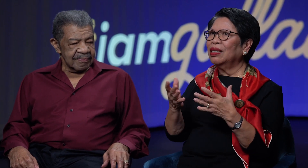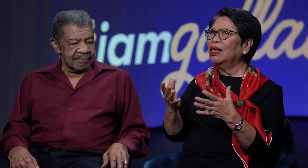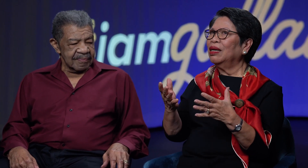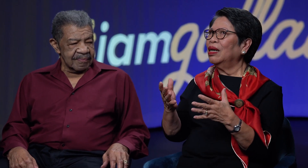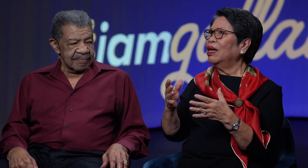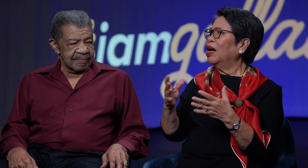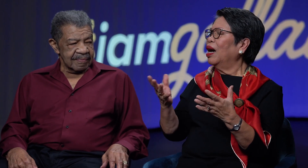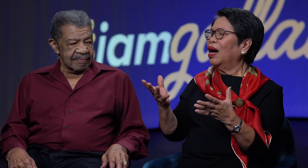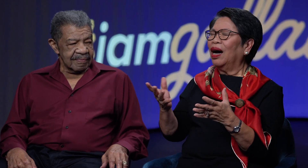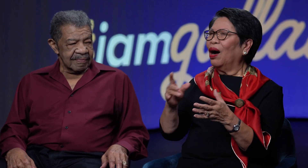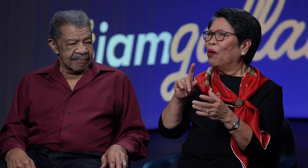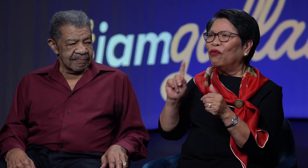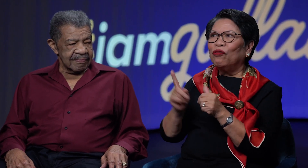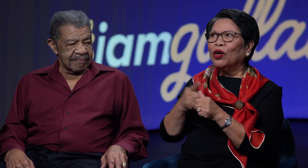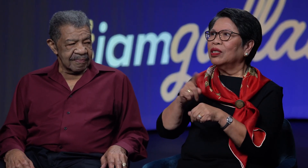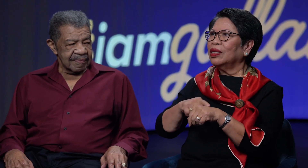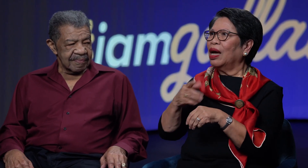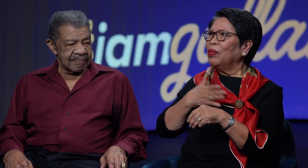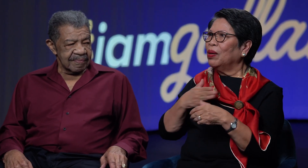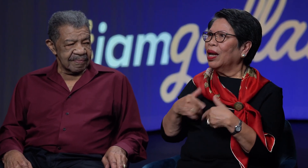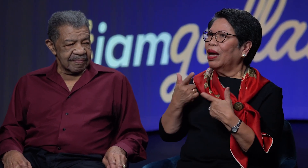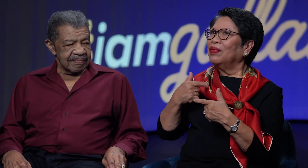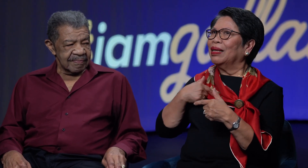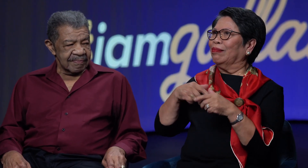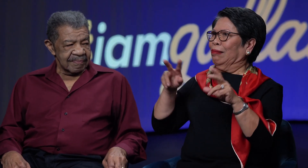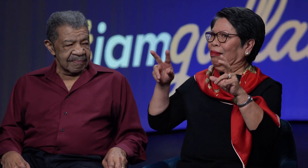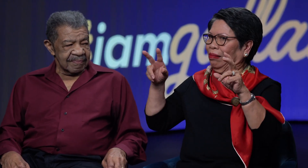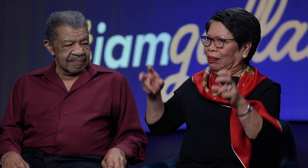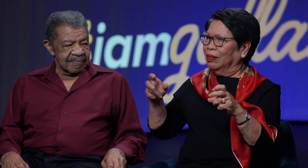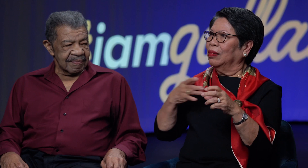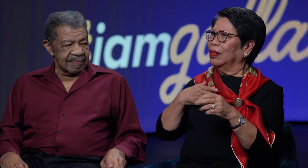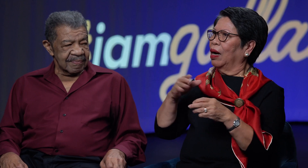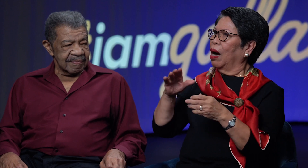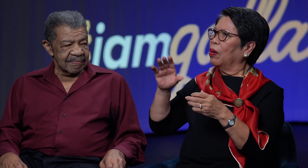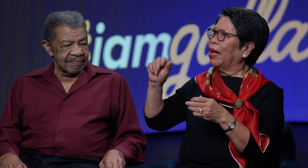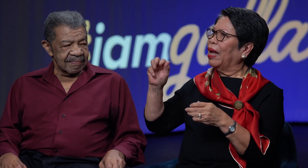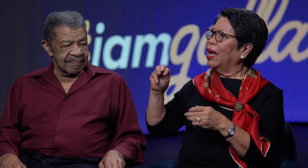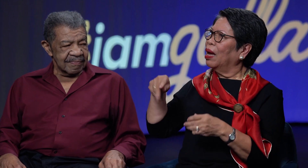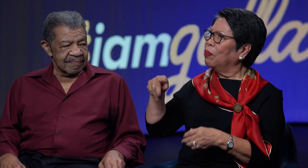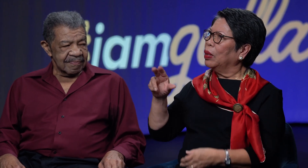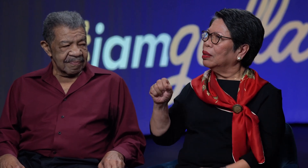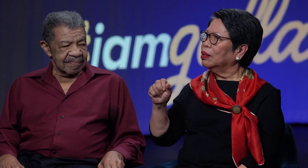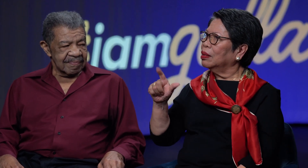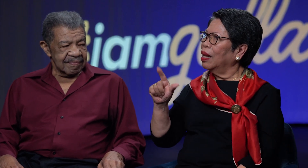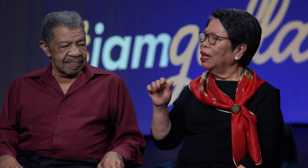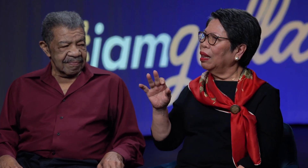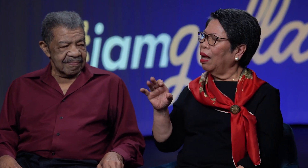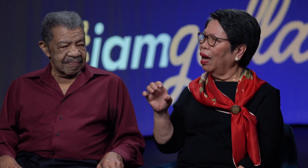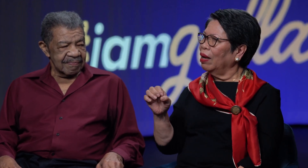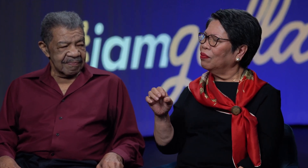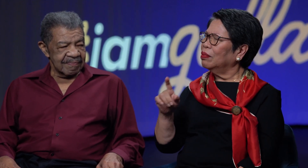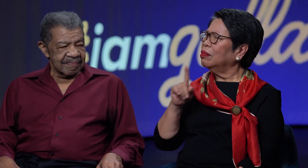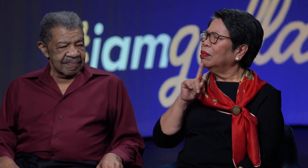It was the first time in my life I had the campus life experience.